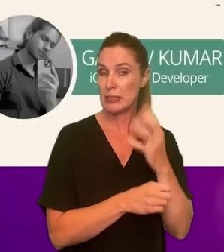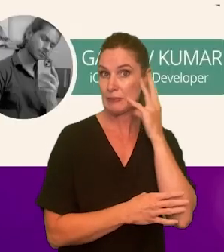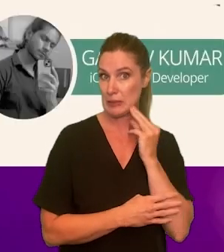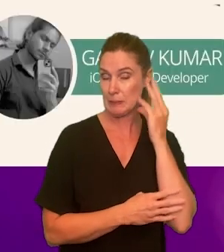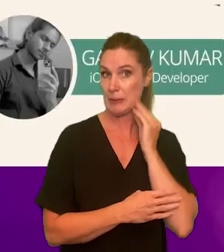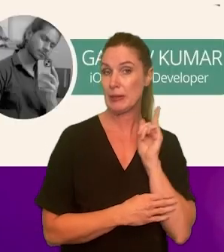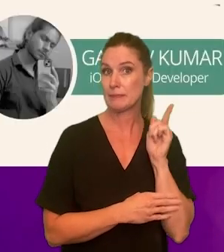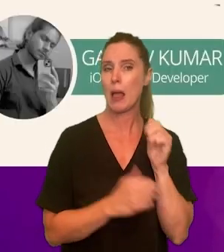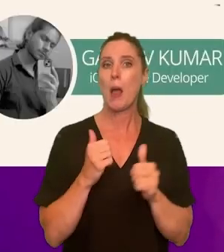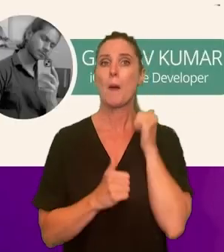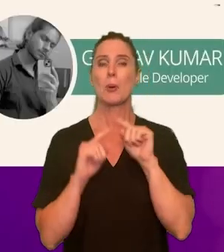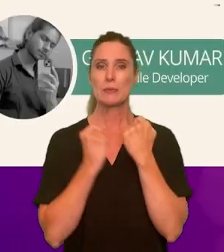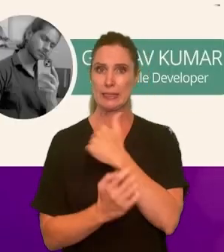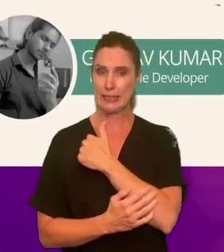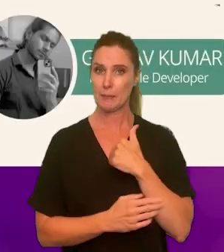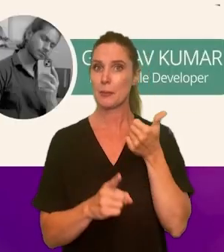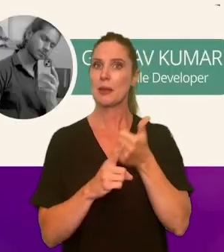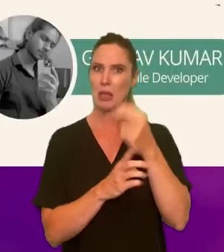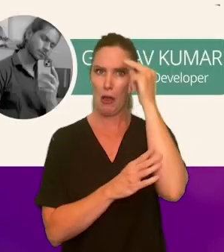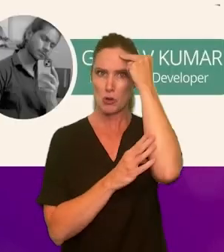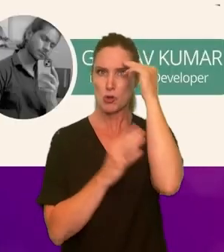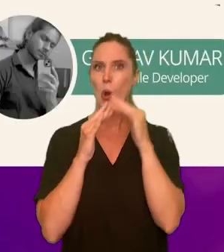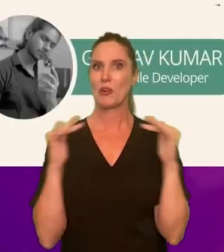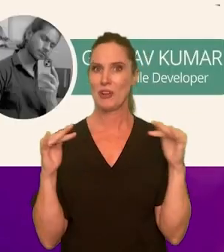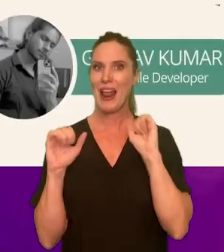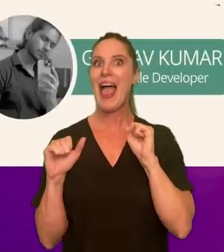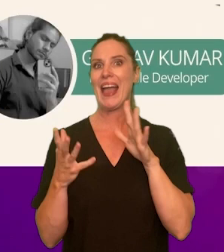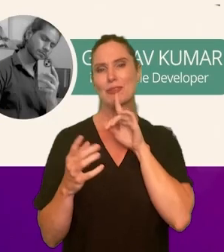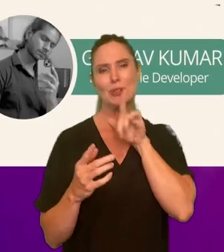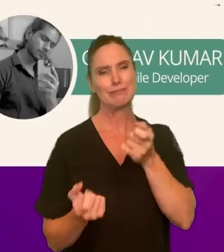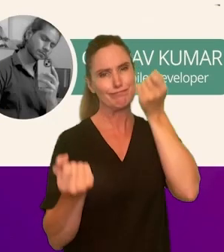And most of our other team members are neurodivergent and can thus empathise with our customers.